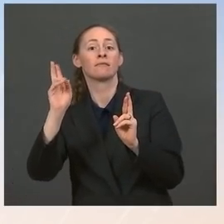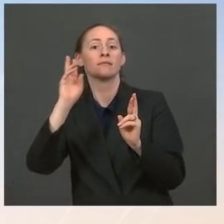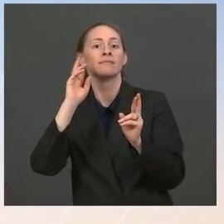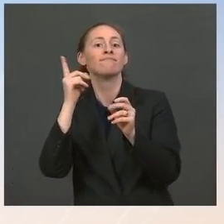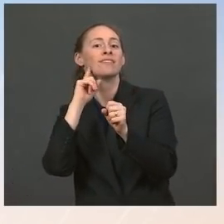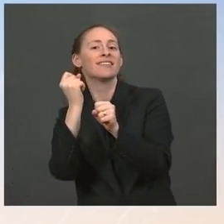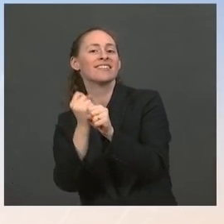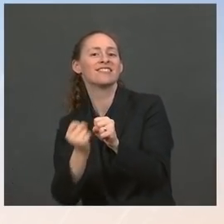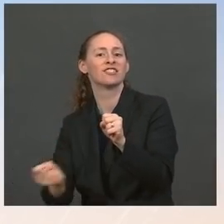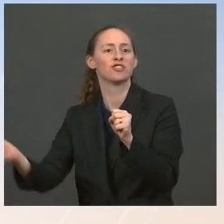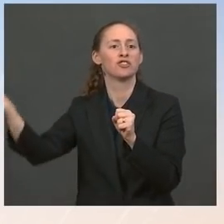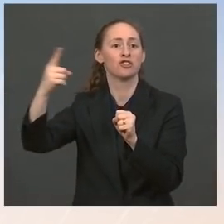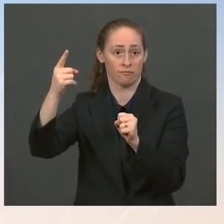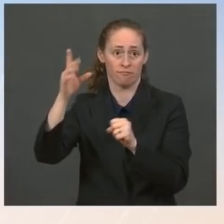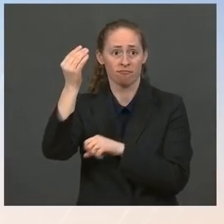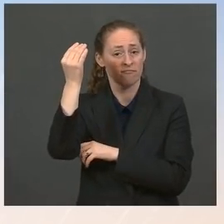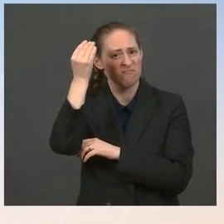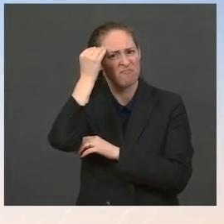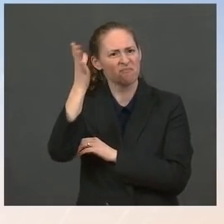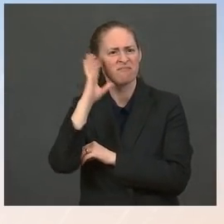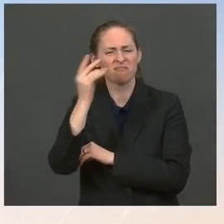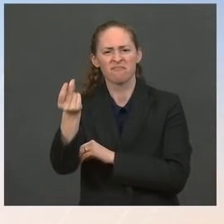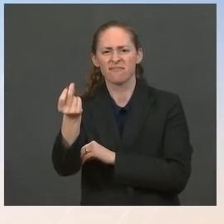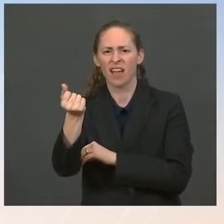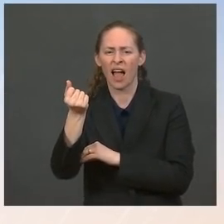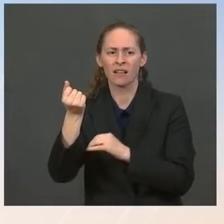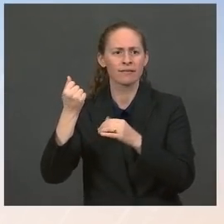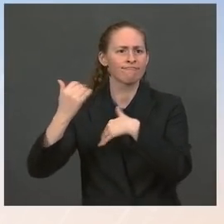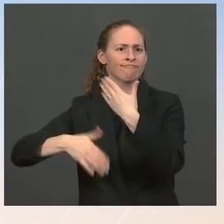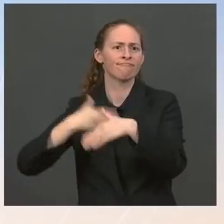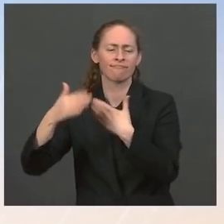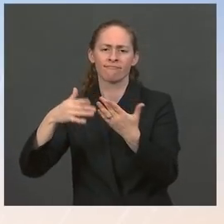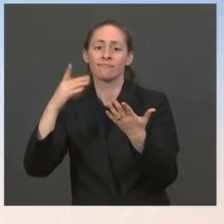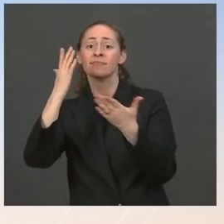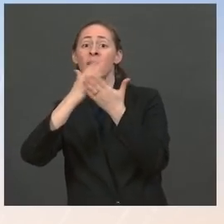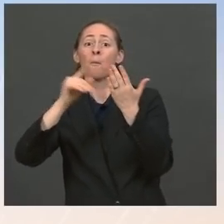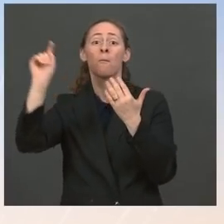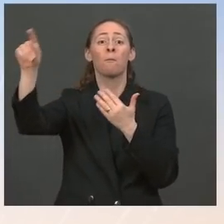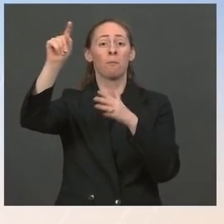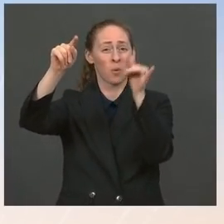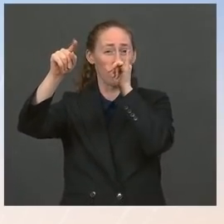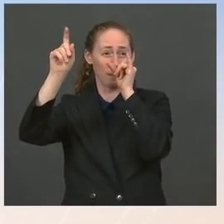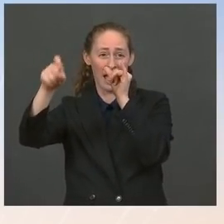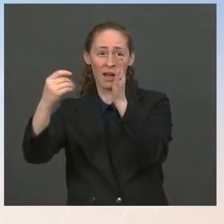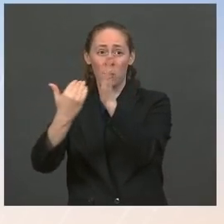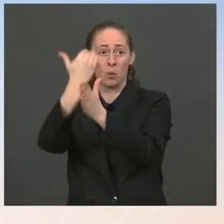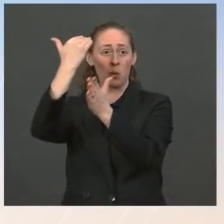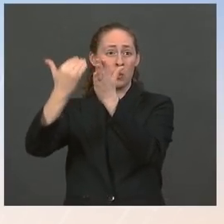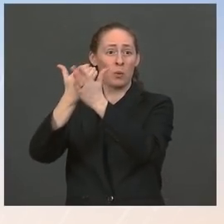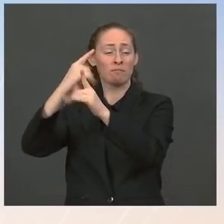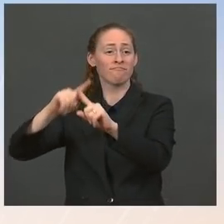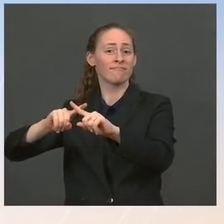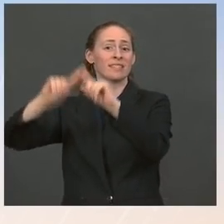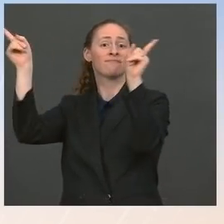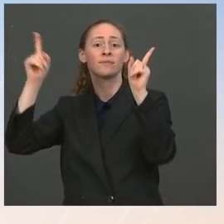a whole new program -- Safe Streets for All, Reconnecting Communities, Healthy Ports. And so that will take a little bit longer.